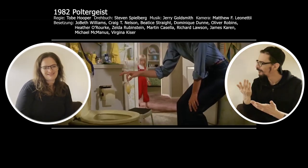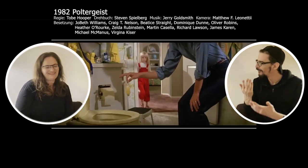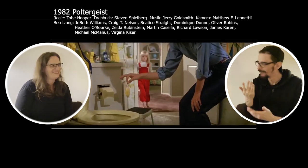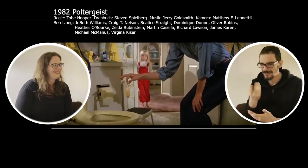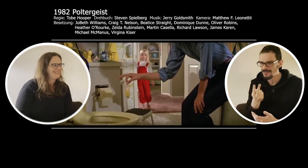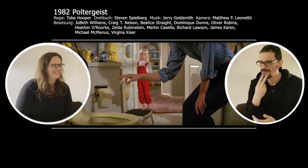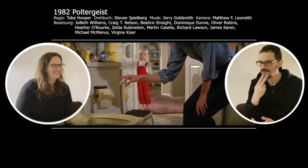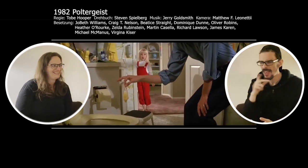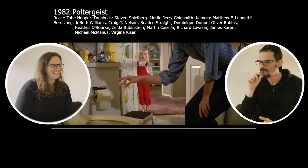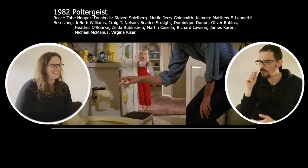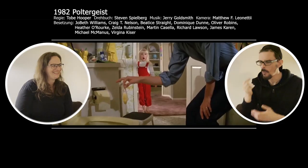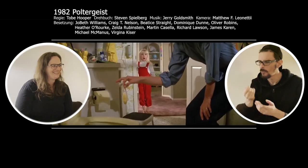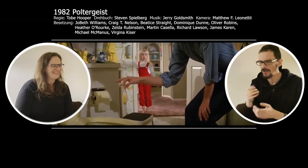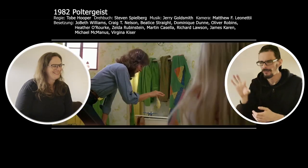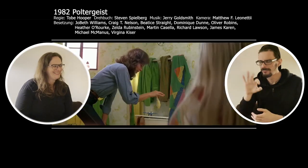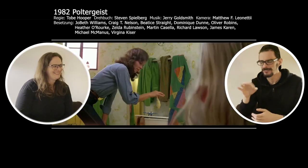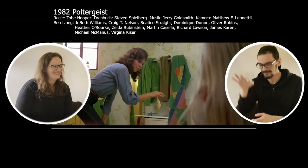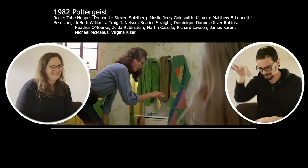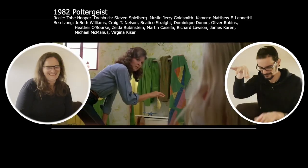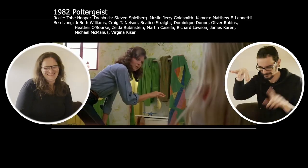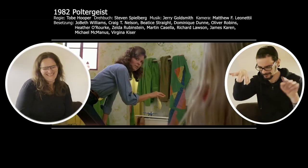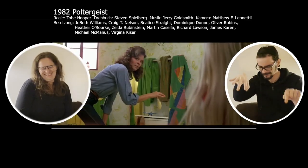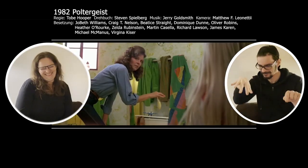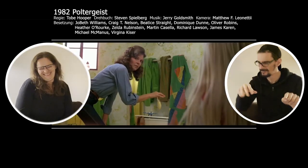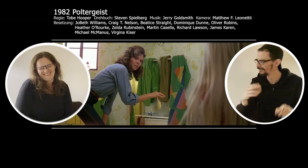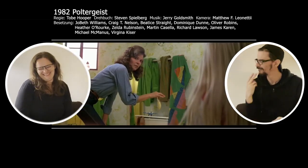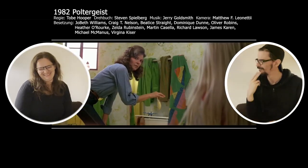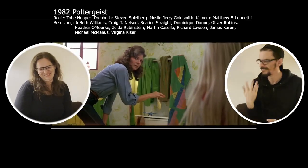Who would think that you can flush a bird down the toilet?